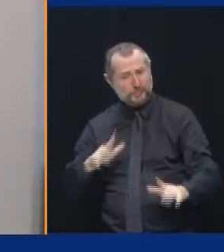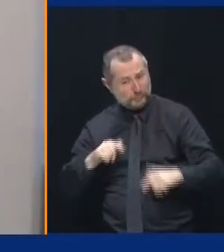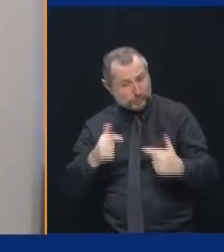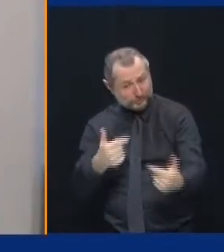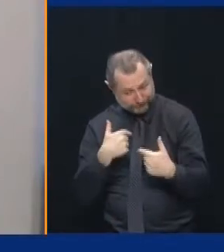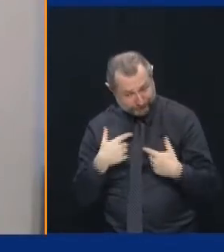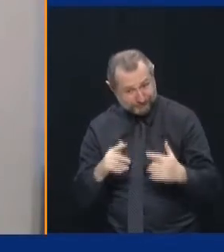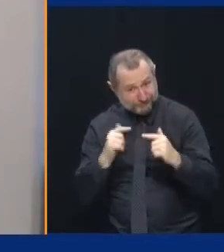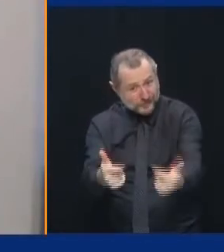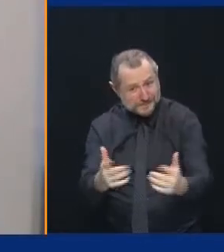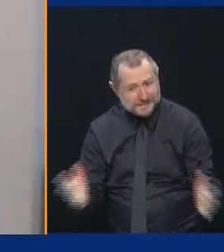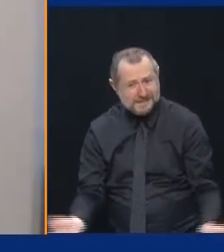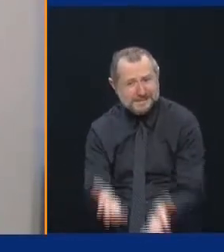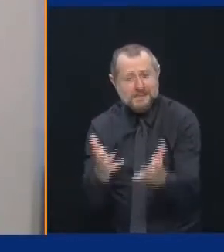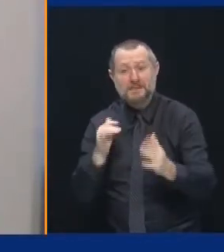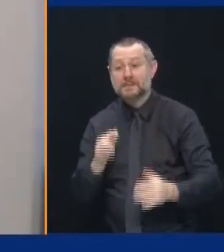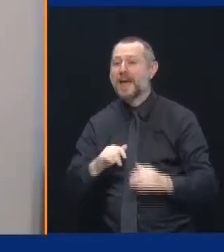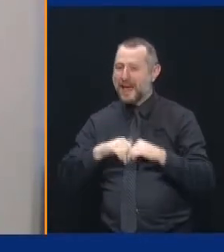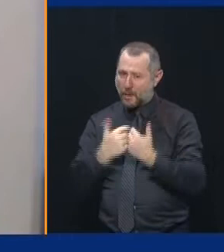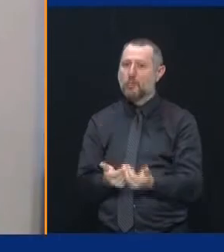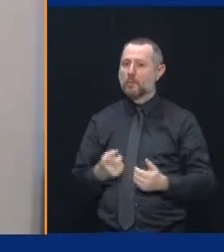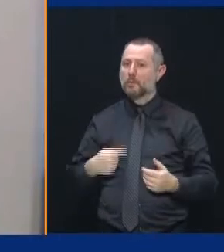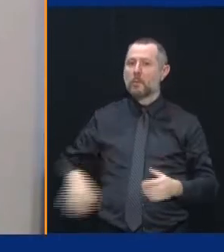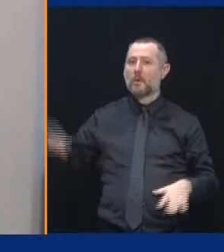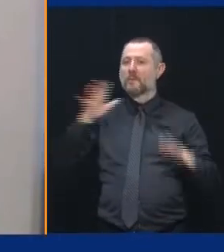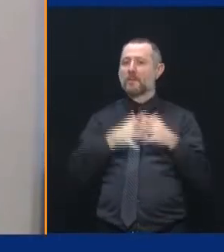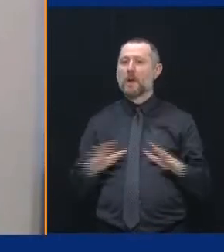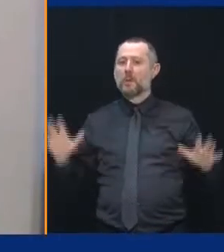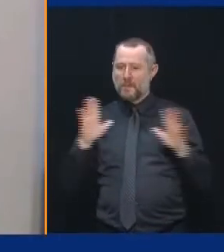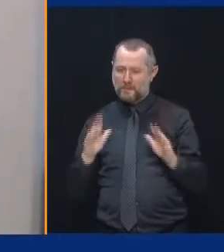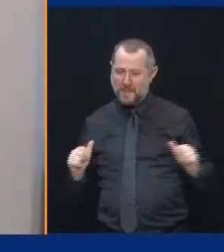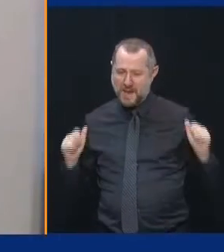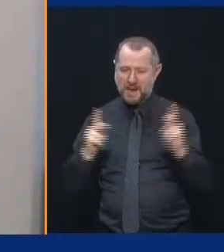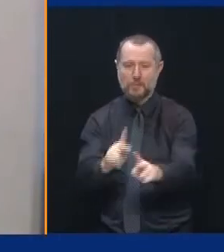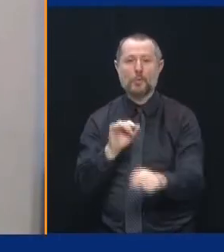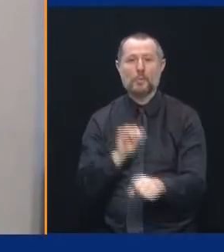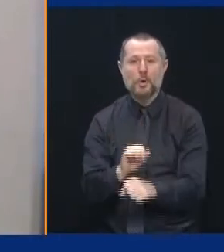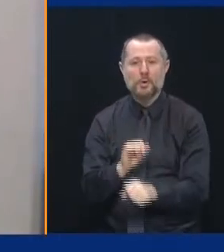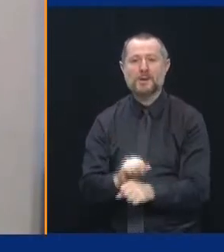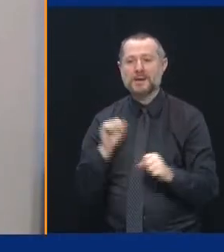SAFE AND EFFECTIVE AND EVERYONE SHOULD TAKE IT WHEN IT'S THEIR